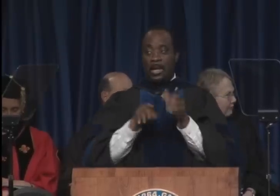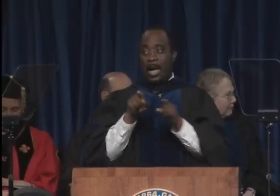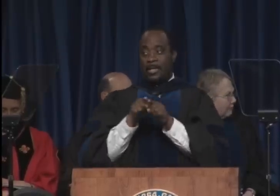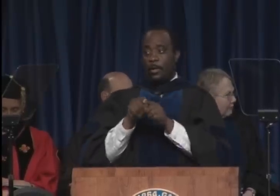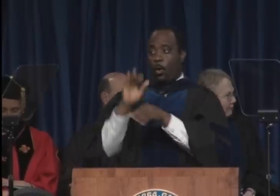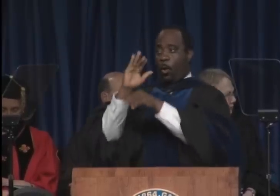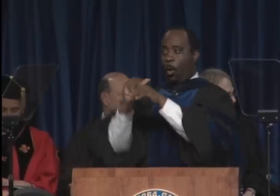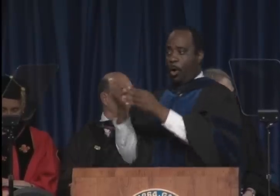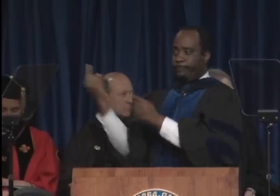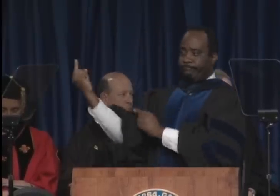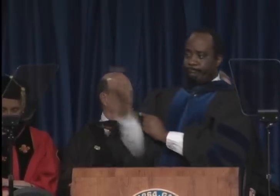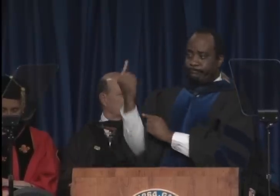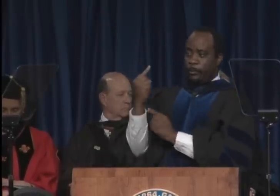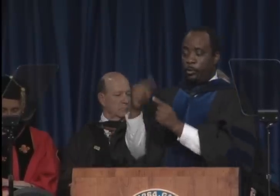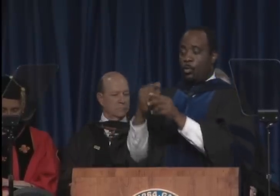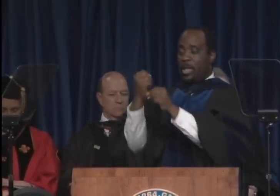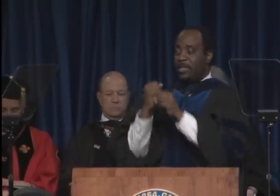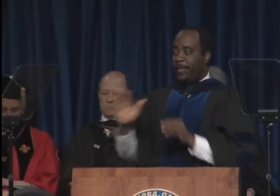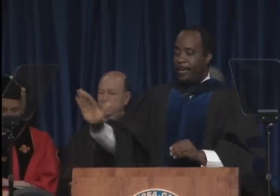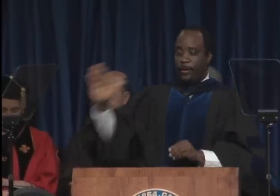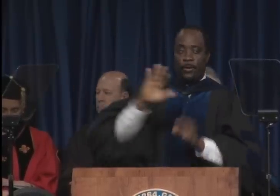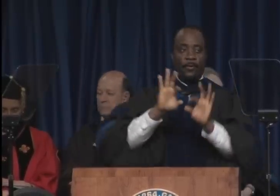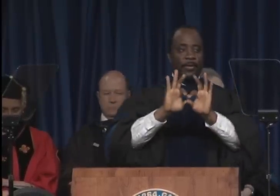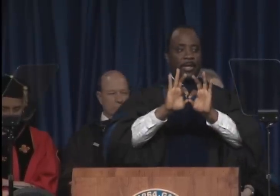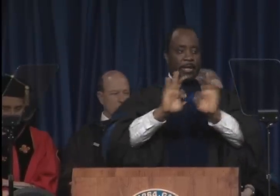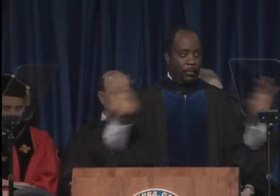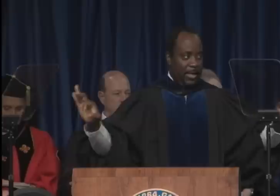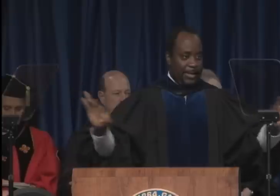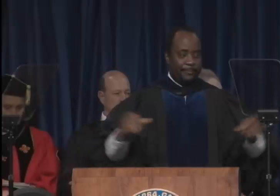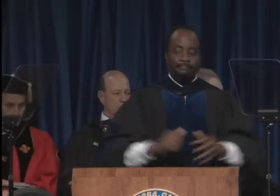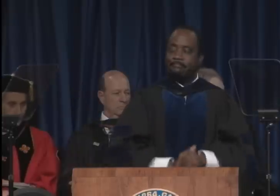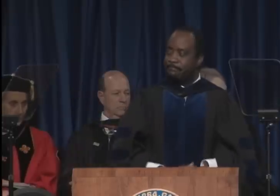I will identify these students as they are called to receive their degrees.